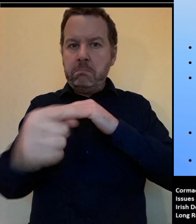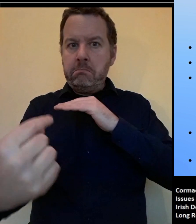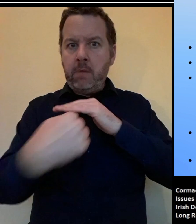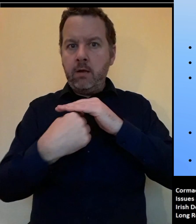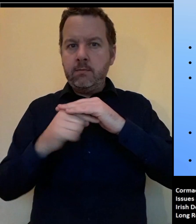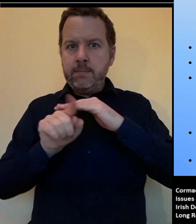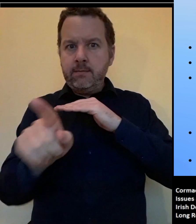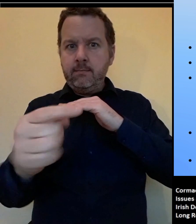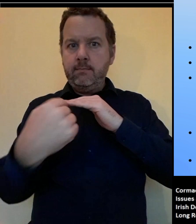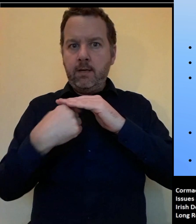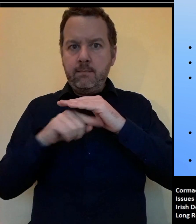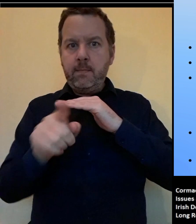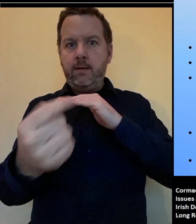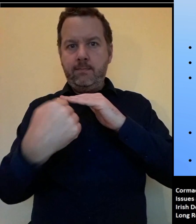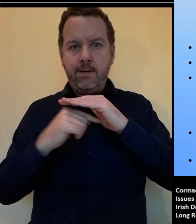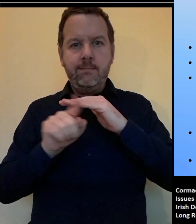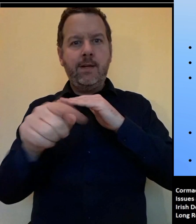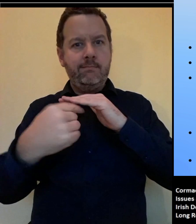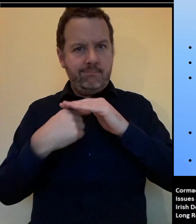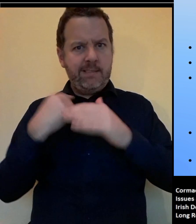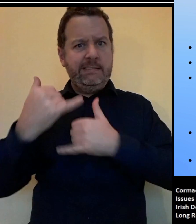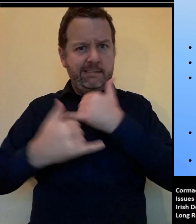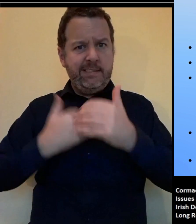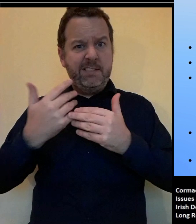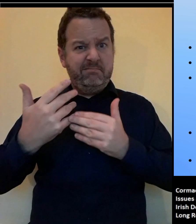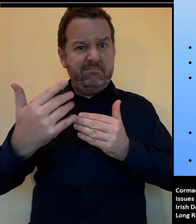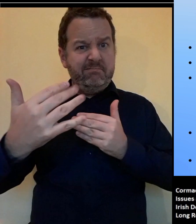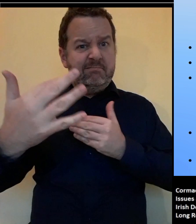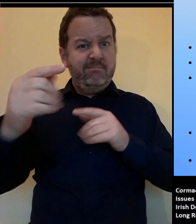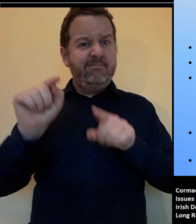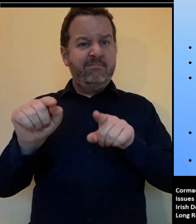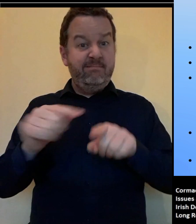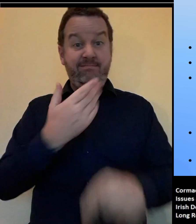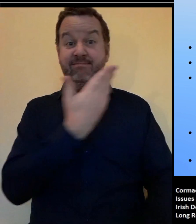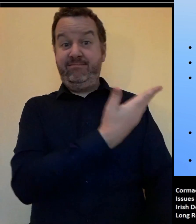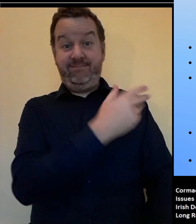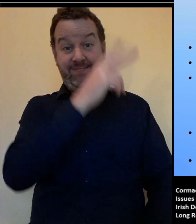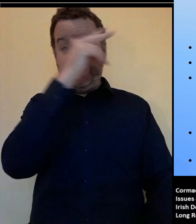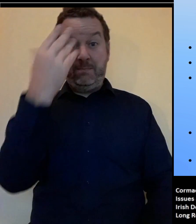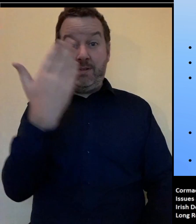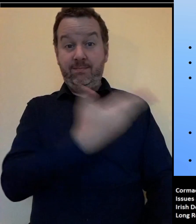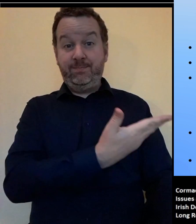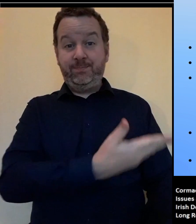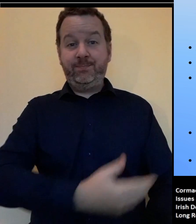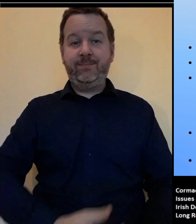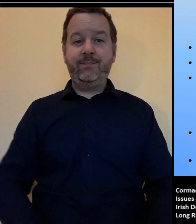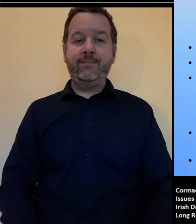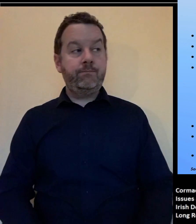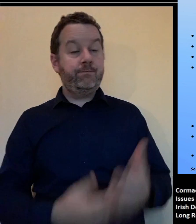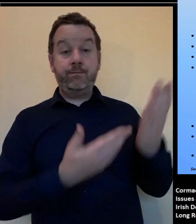but repeatedly, and sometimes over many years. Here is one example.